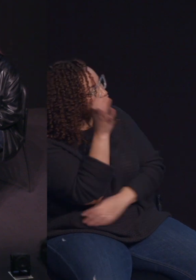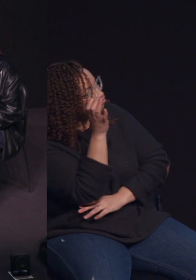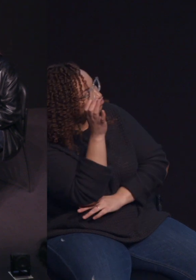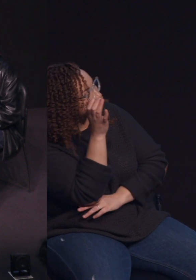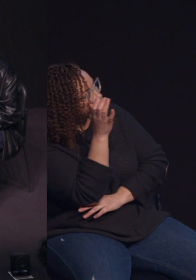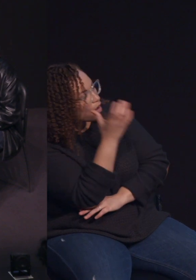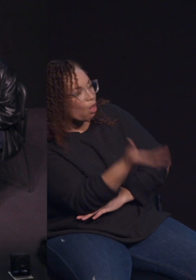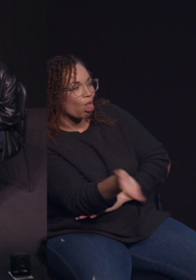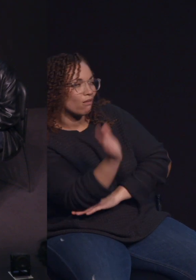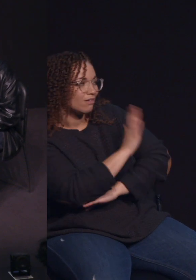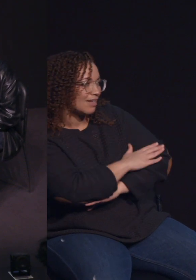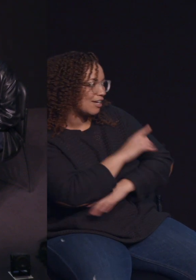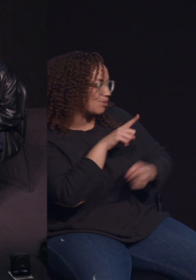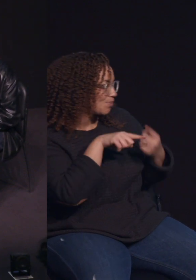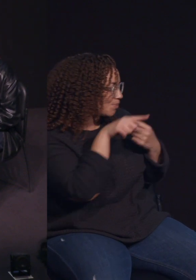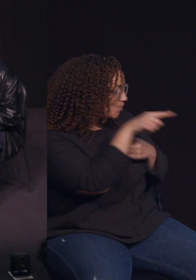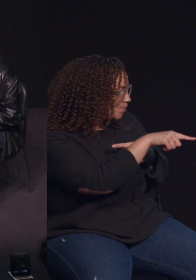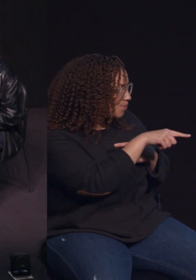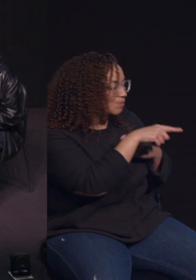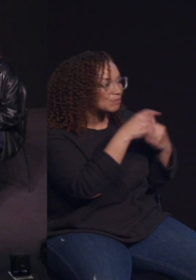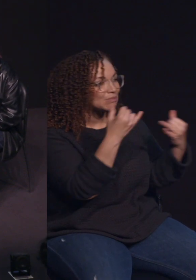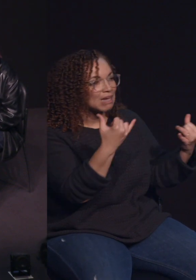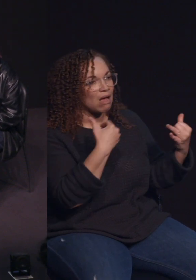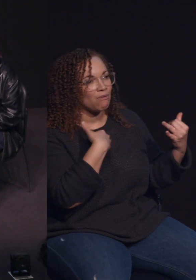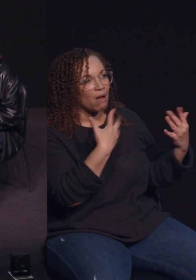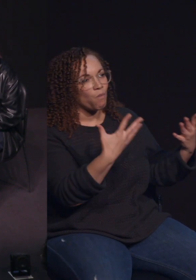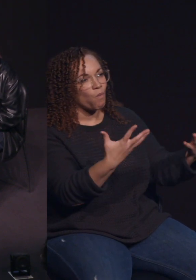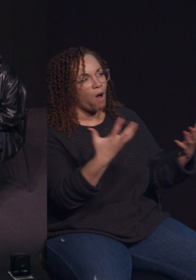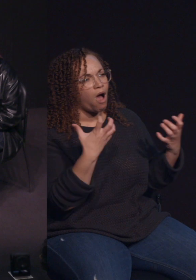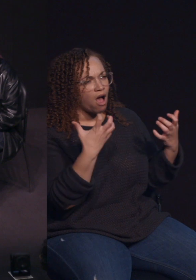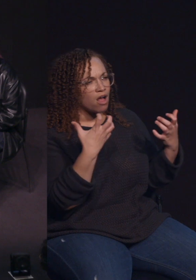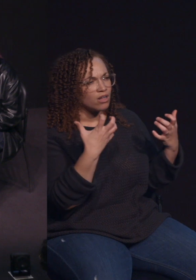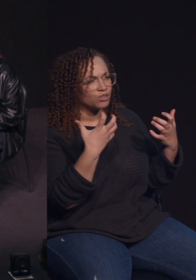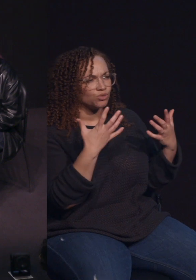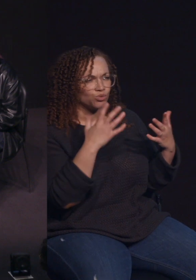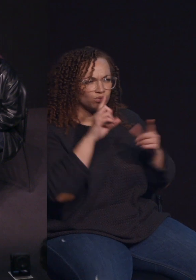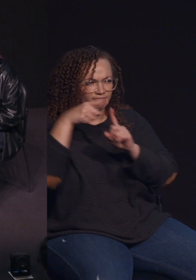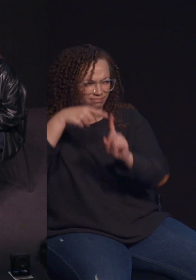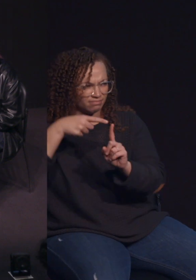But I wanna jump off from a point that you made, talking about your daughter, potentially coming back